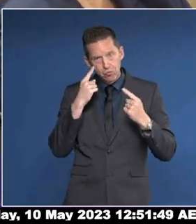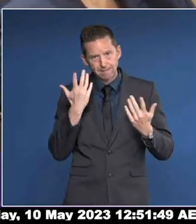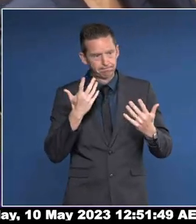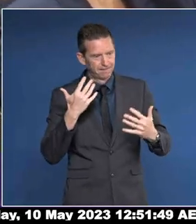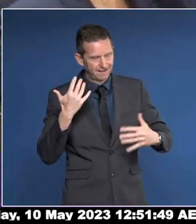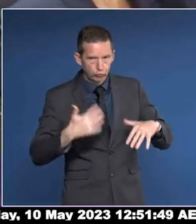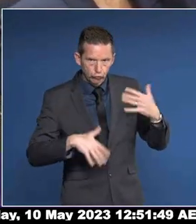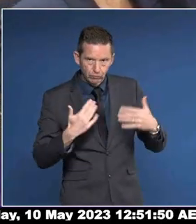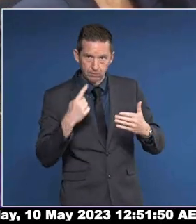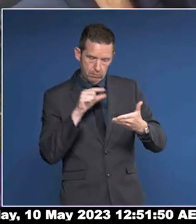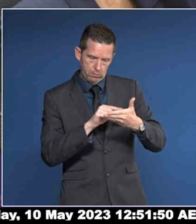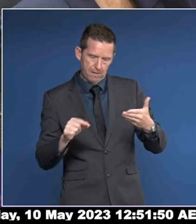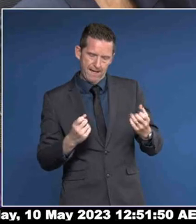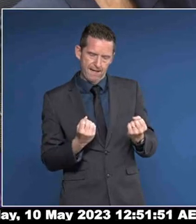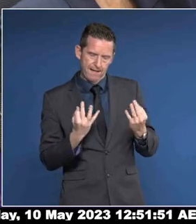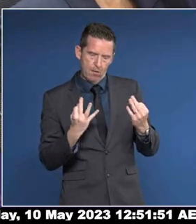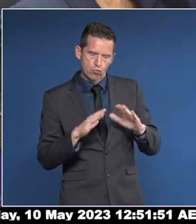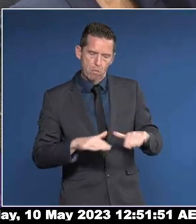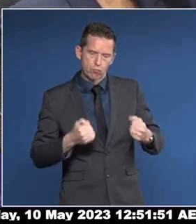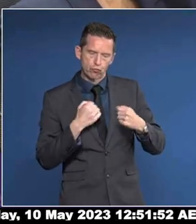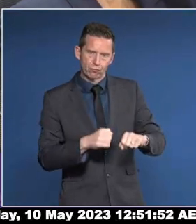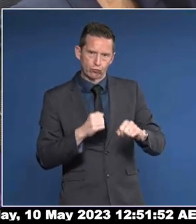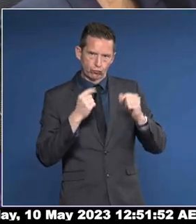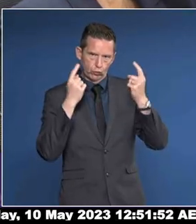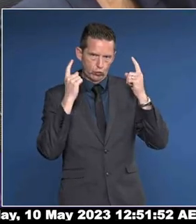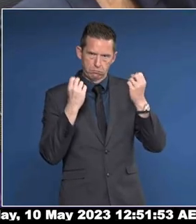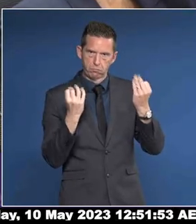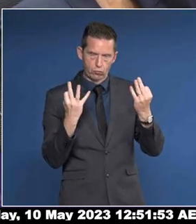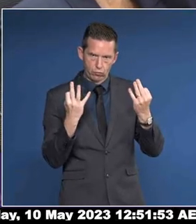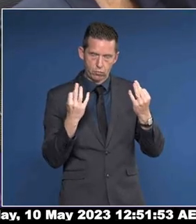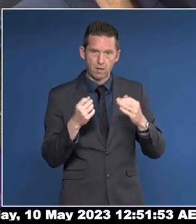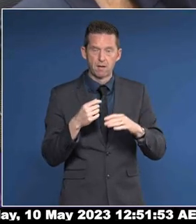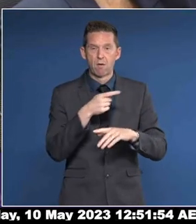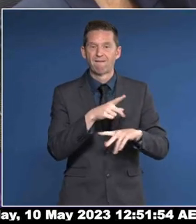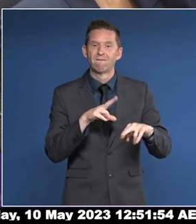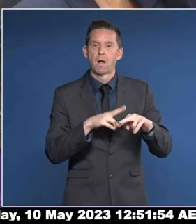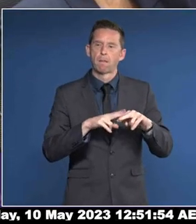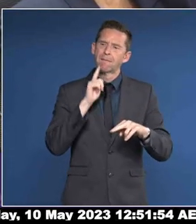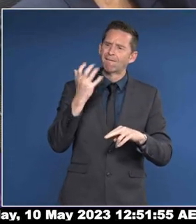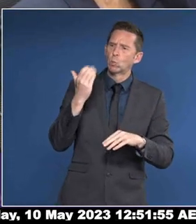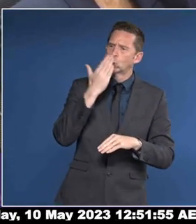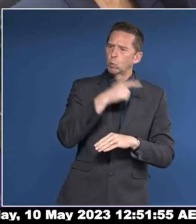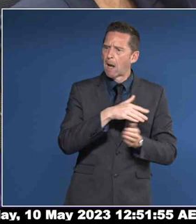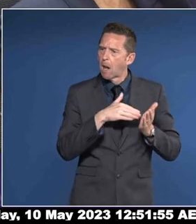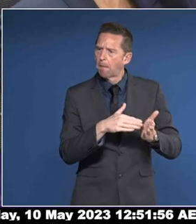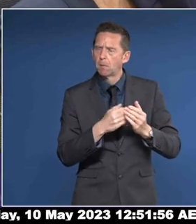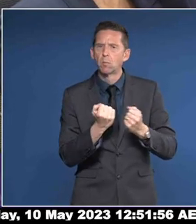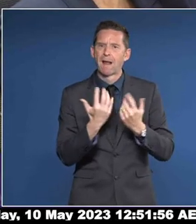"Nil child protection concerns. The father indicated he has support from school." So the conclusion is, the police state: